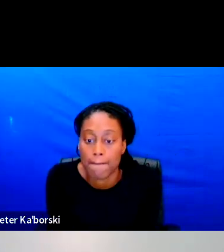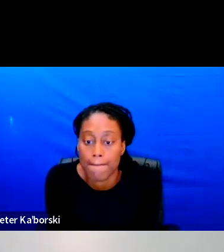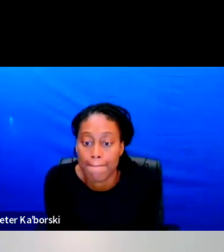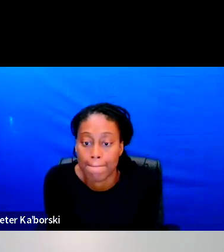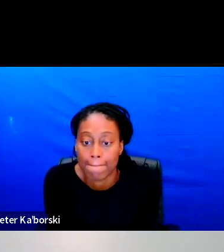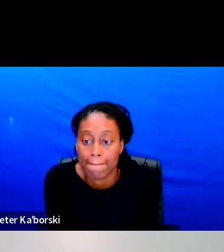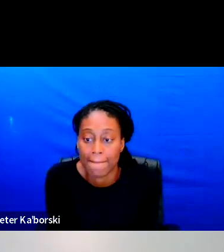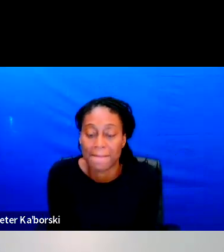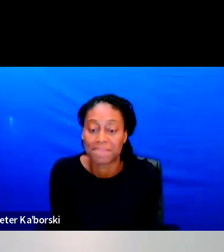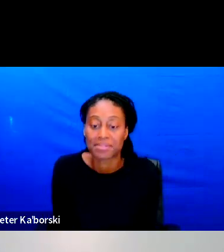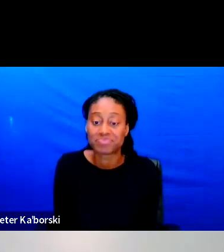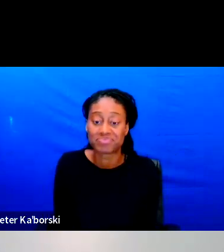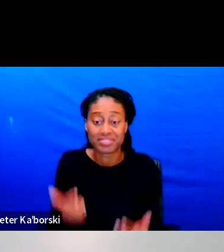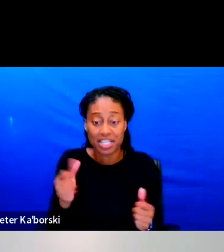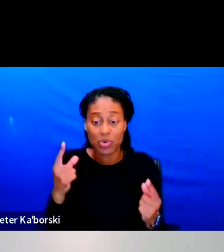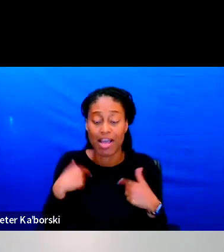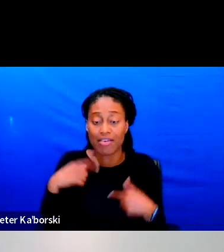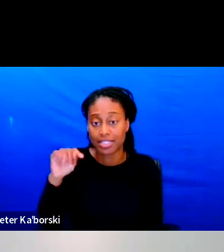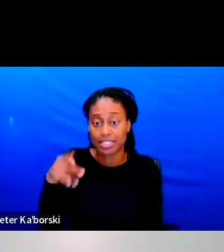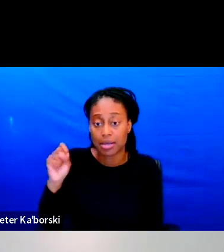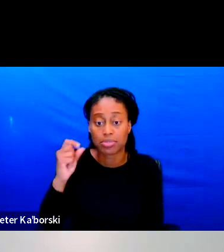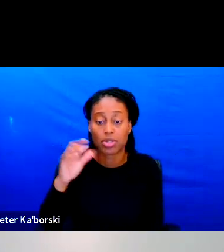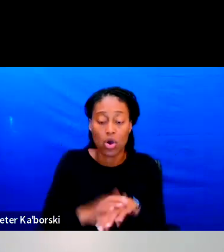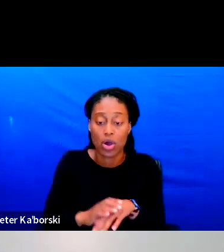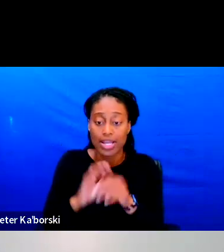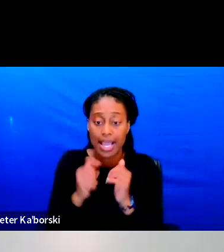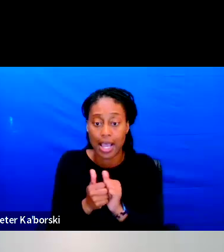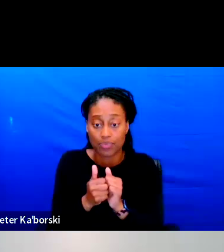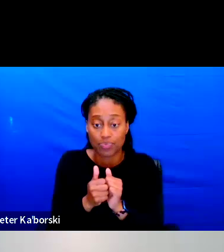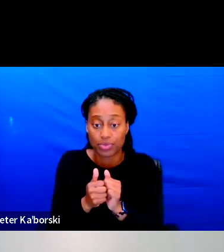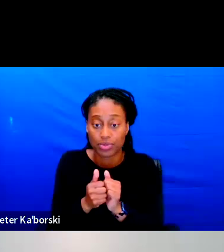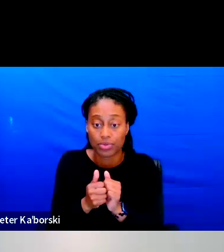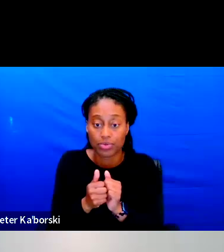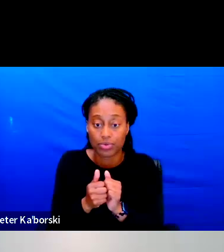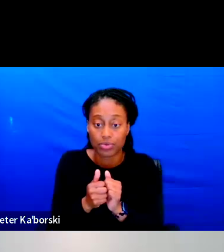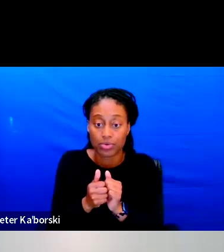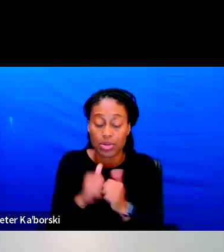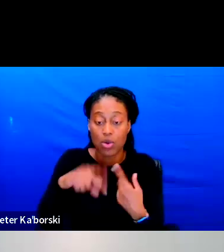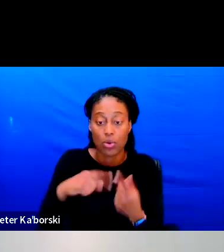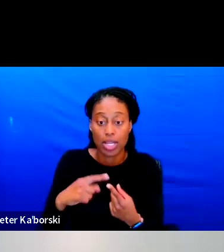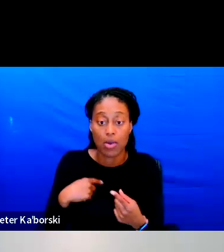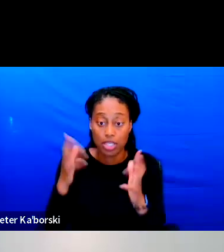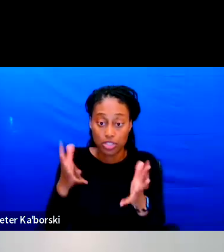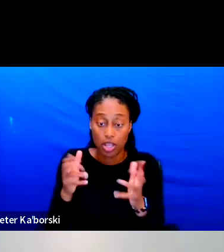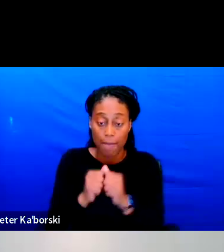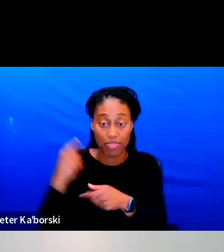Selina Butcher: Does anybody have tips on how to get Selina Butcher: like when you when like? When I was speaking about the generational divide.